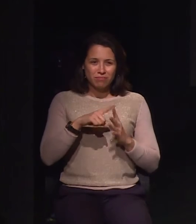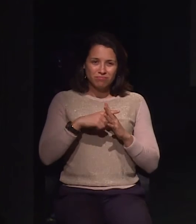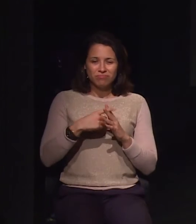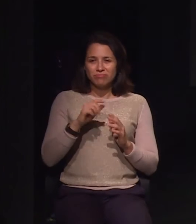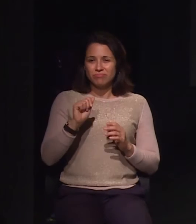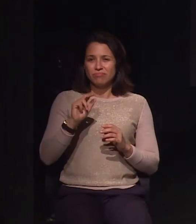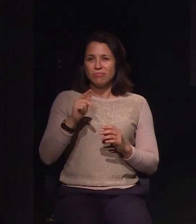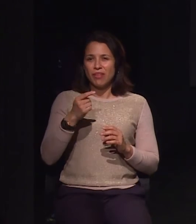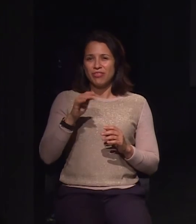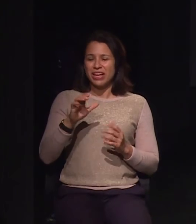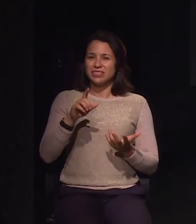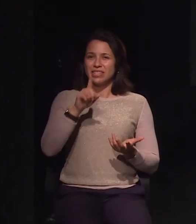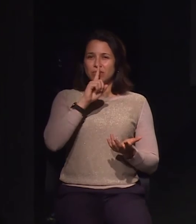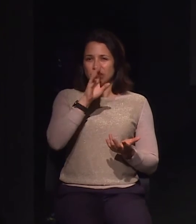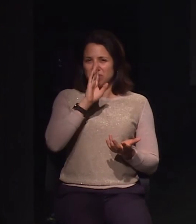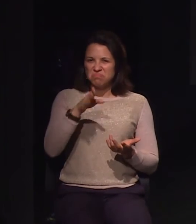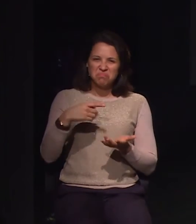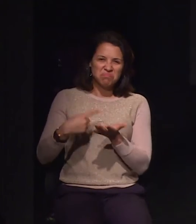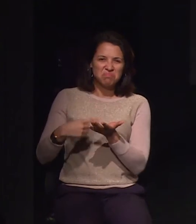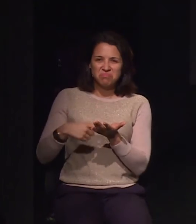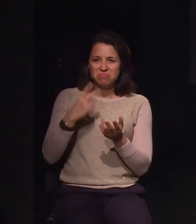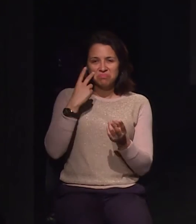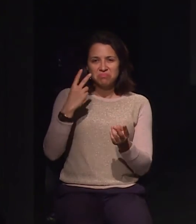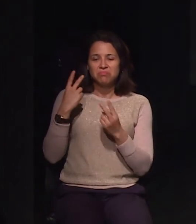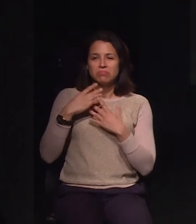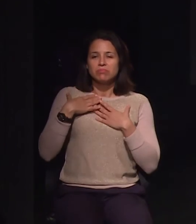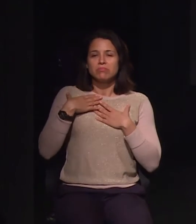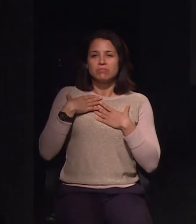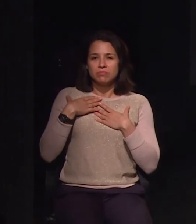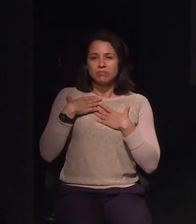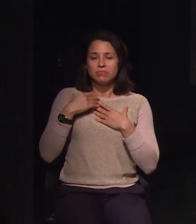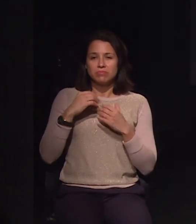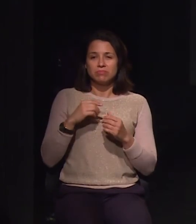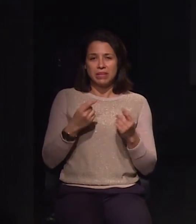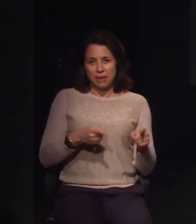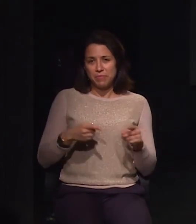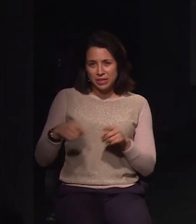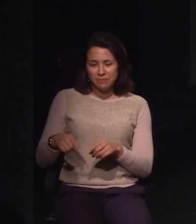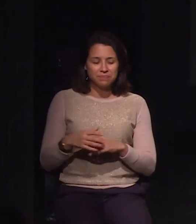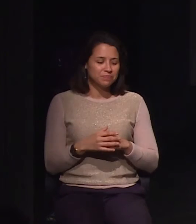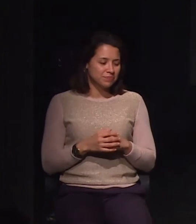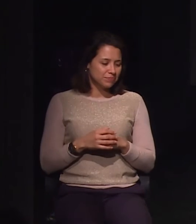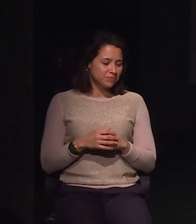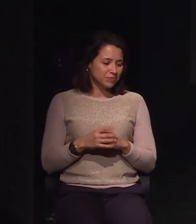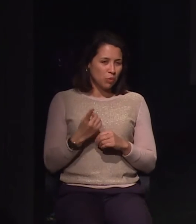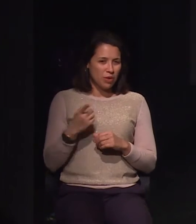conversation was, because one thing that they said was yes, certainly this is a difficult